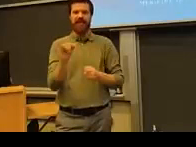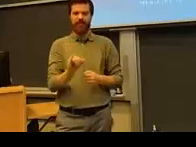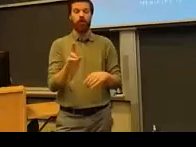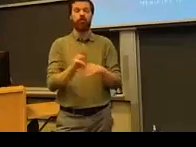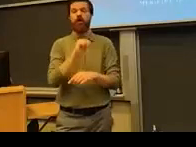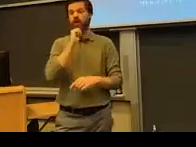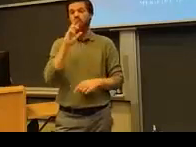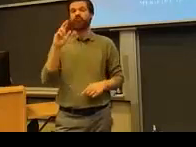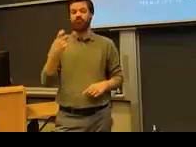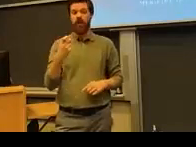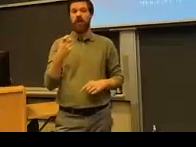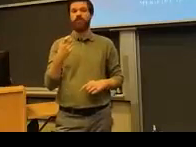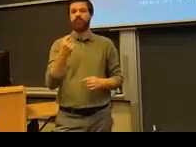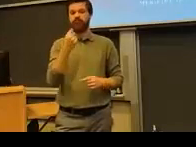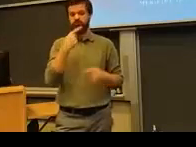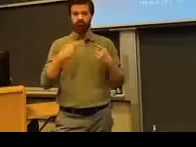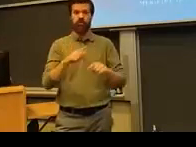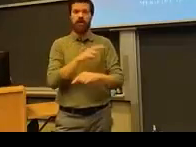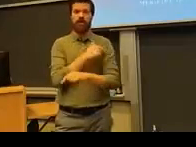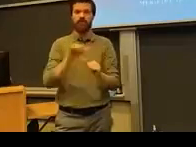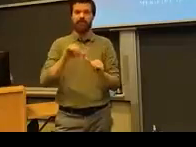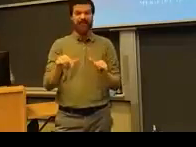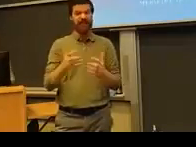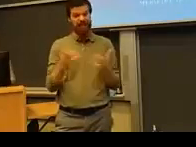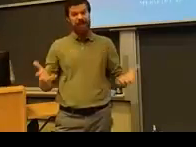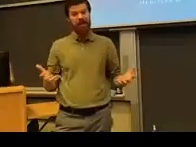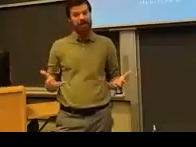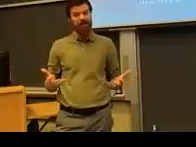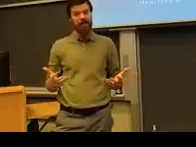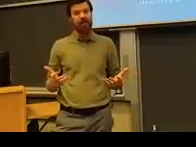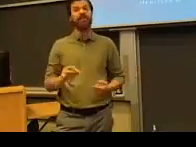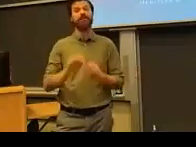substances during their Hospital stay so that's a lot especially if we have 10 patients that's